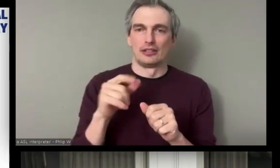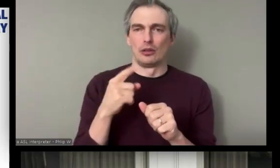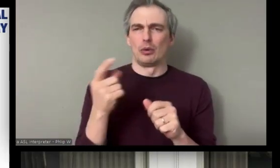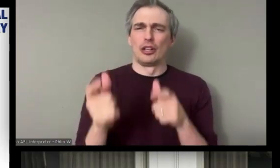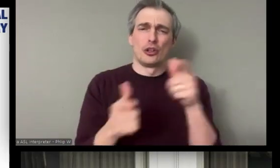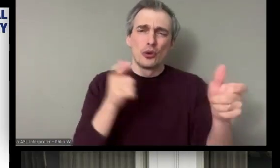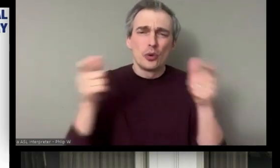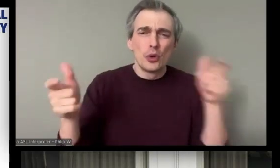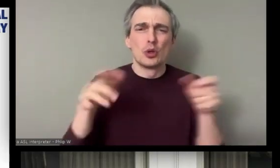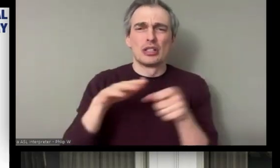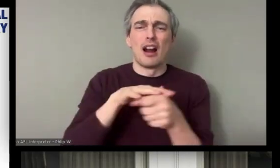improvements for accessibility.